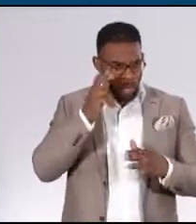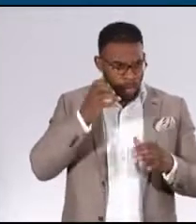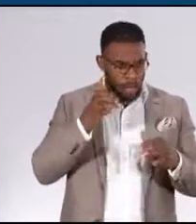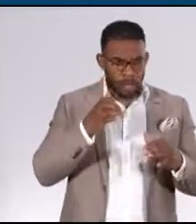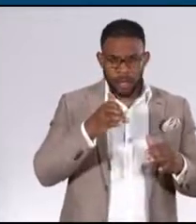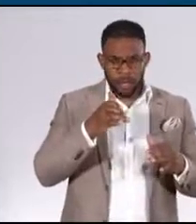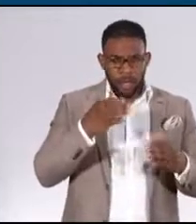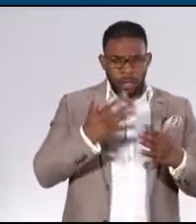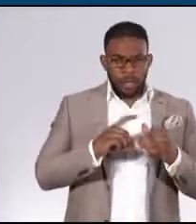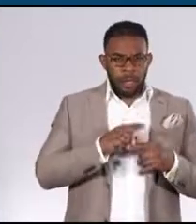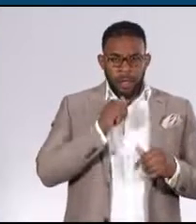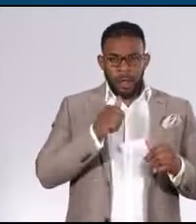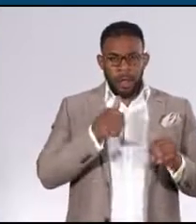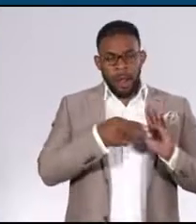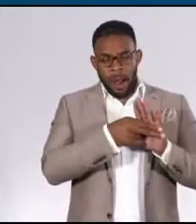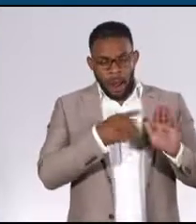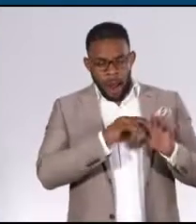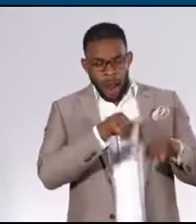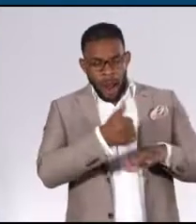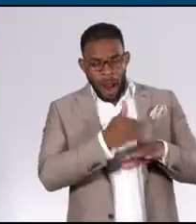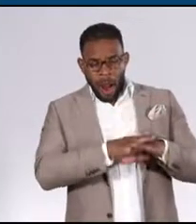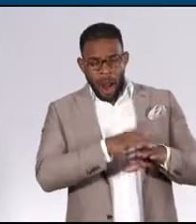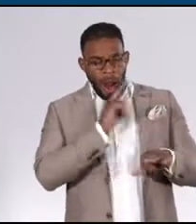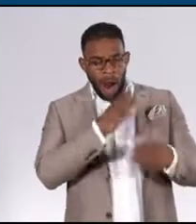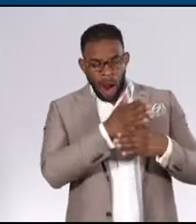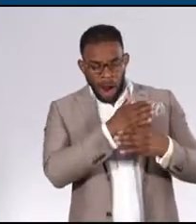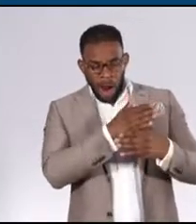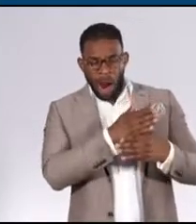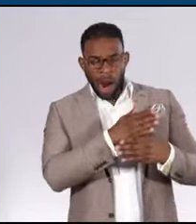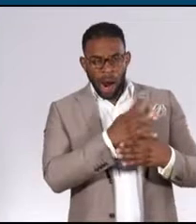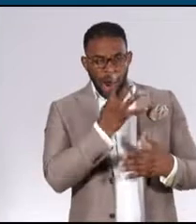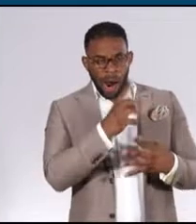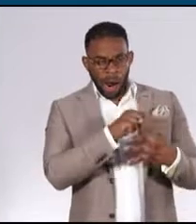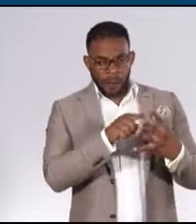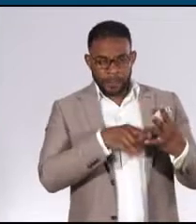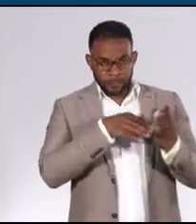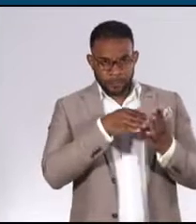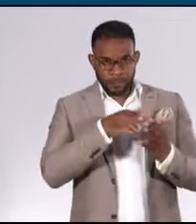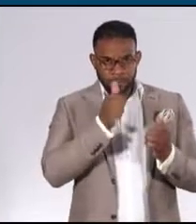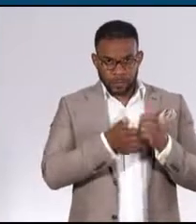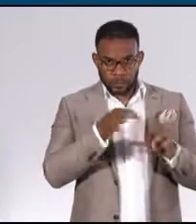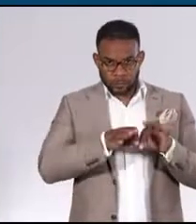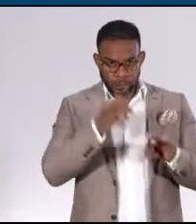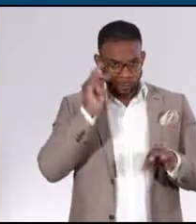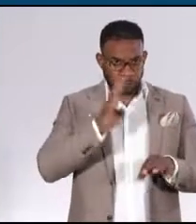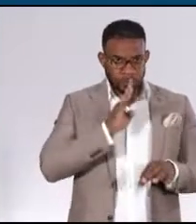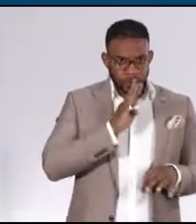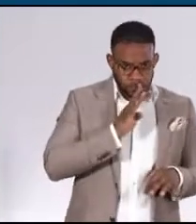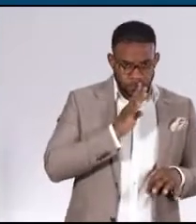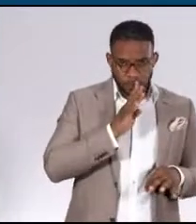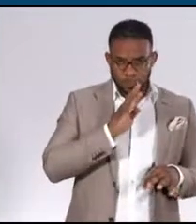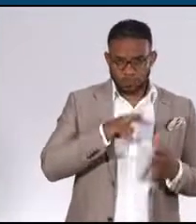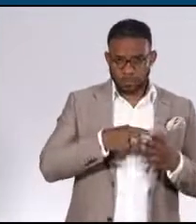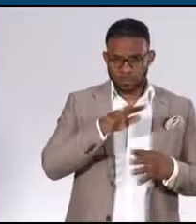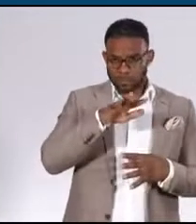will classify, based, on average, uh the four frequencies are most important for speech, which basically 504,000 hertz.